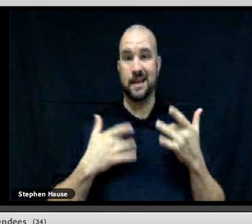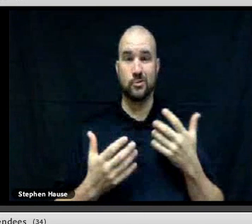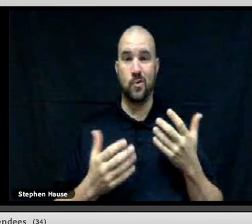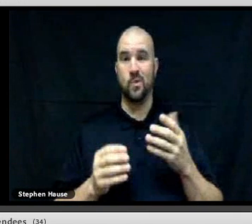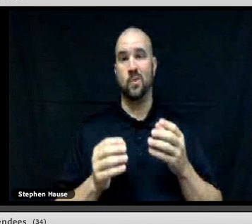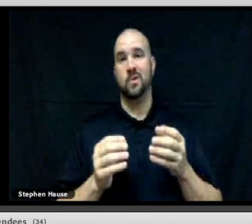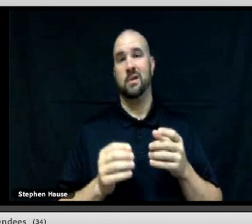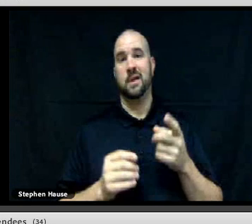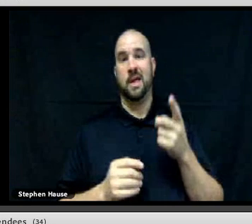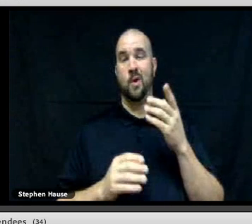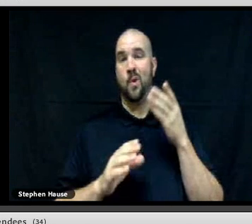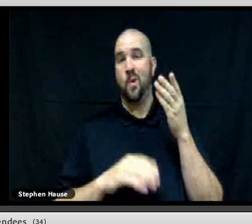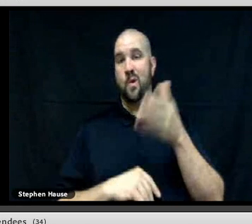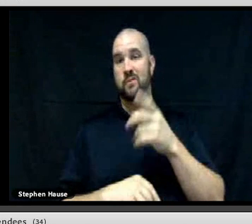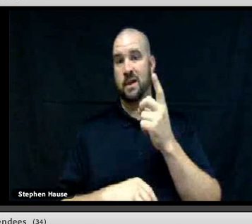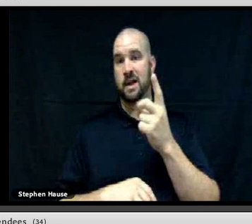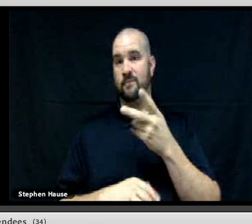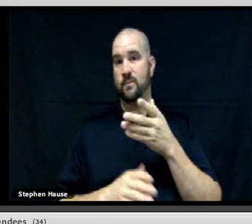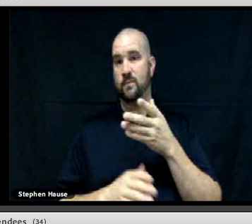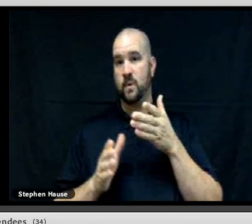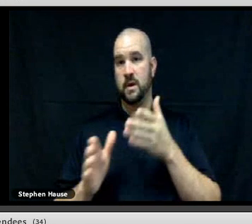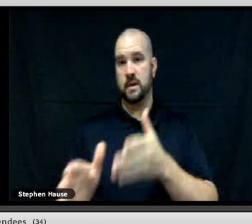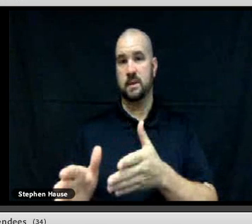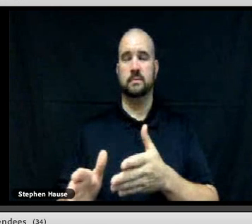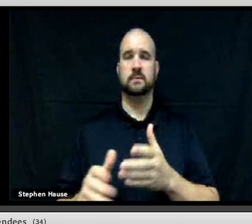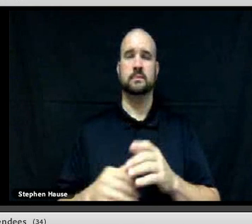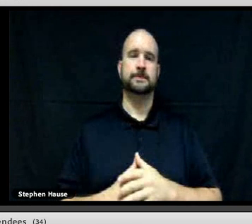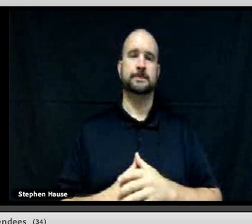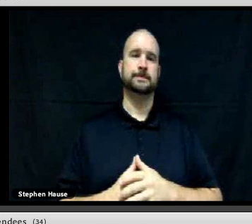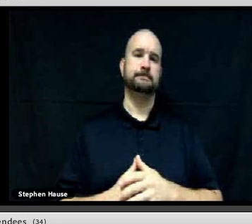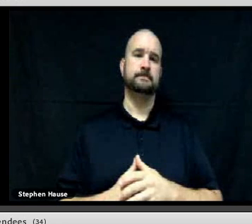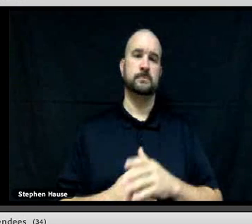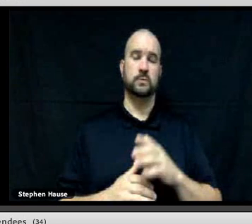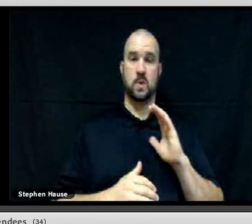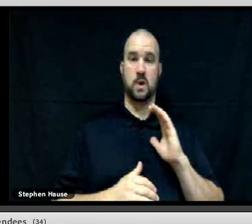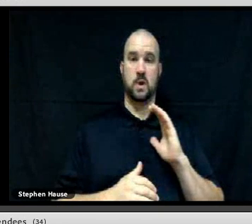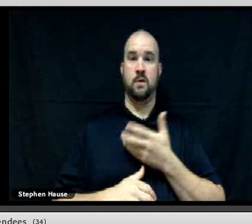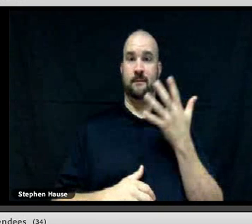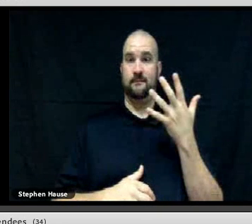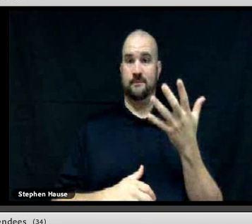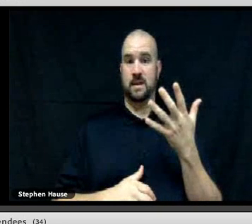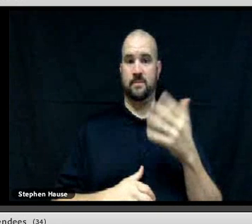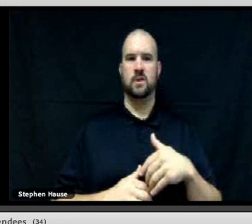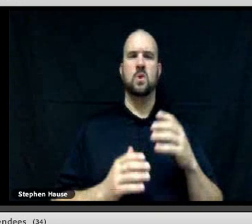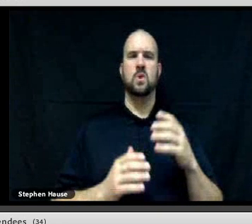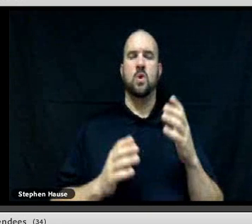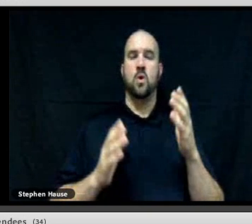partner goal for this year. Um, we're hoping to identify partners for 2019. We have already started that process